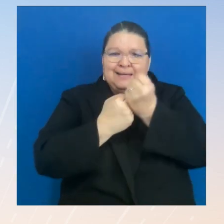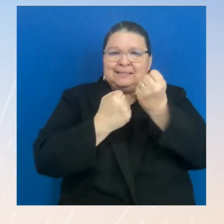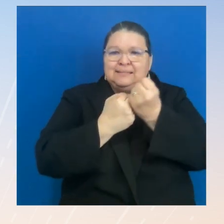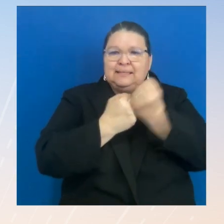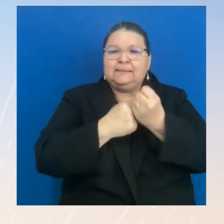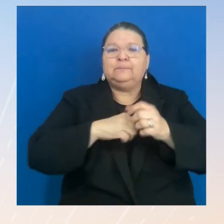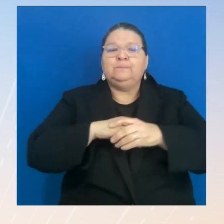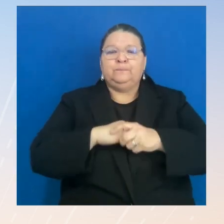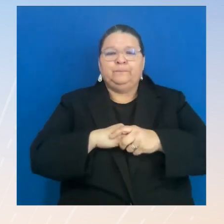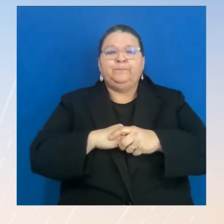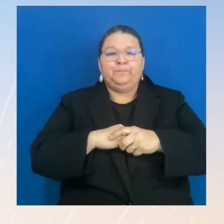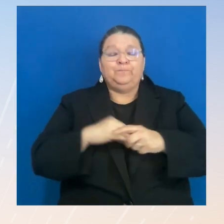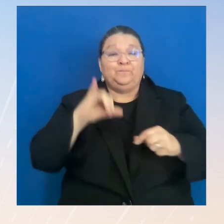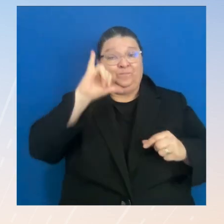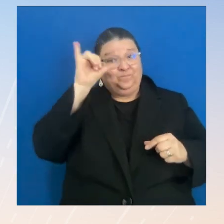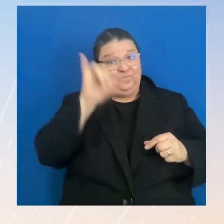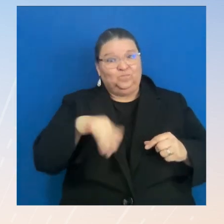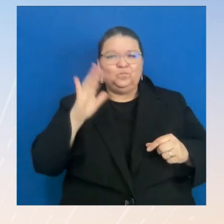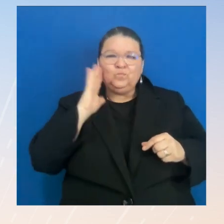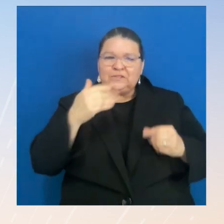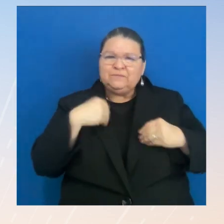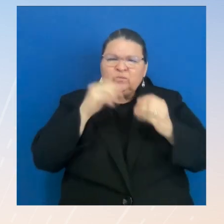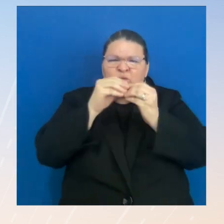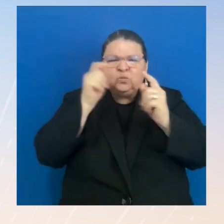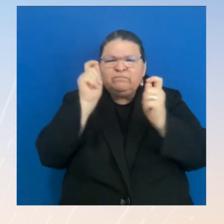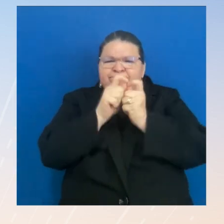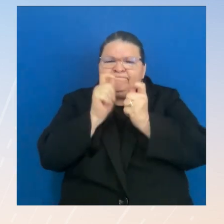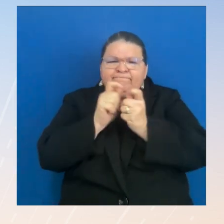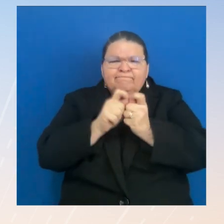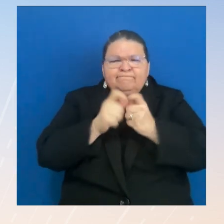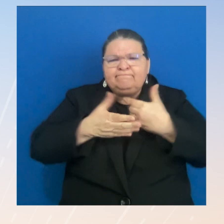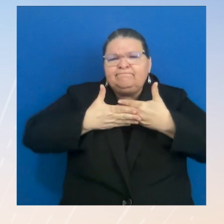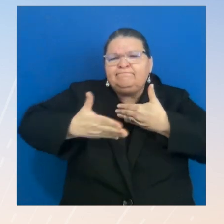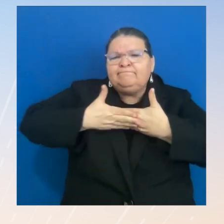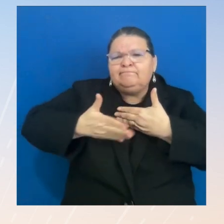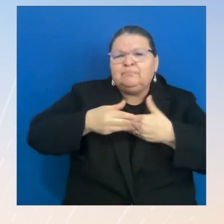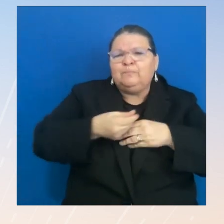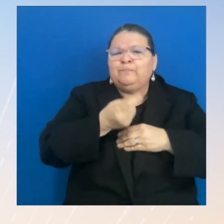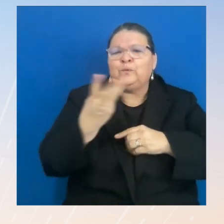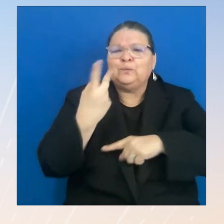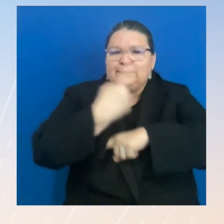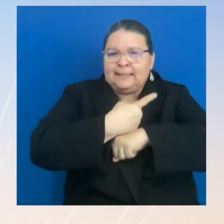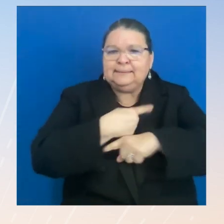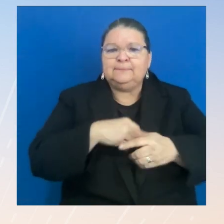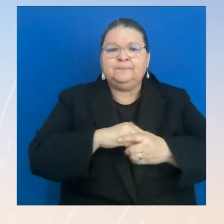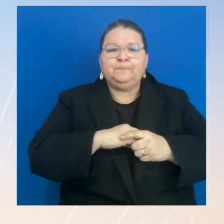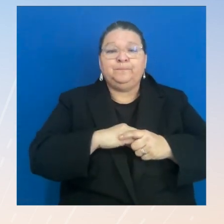in the next 24 hours. It is also true that the President has to look at decisions that are made through the prism